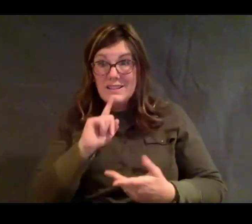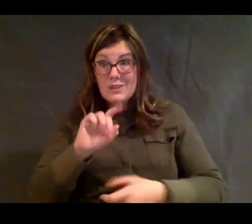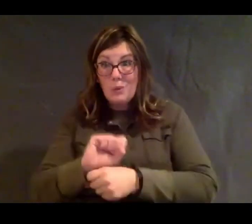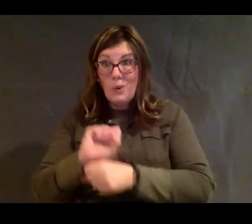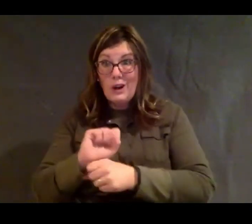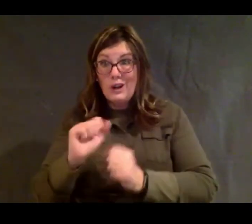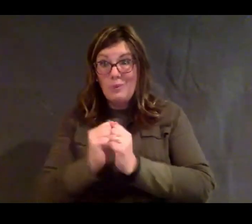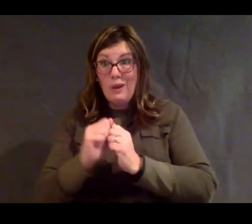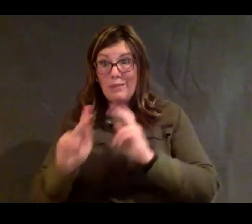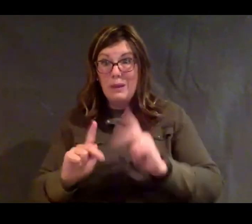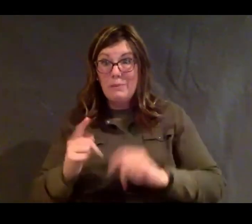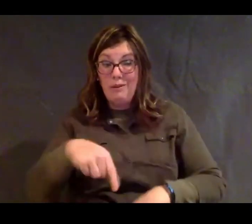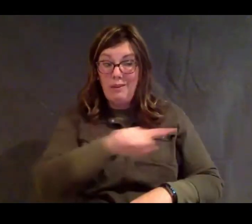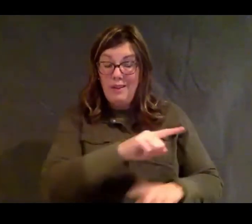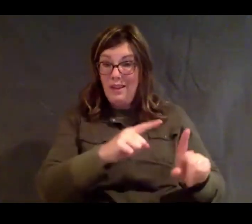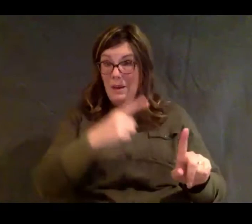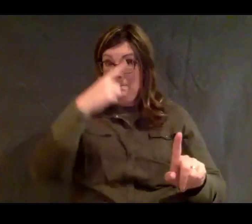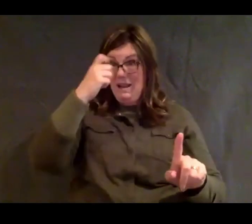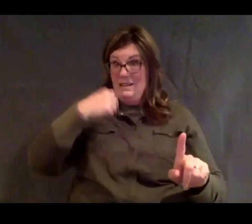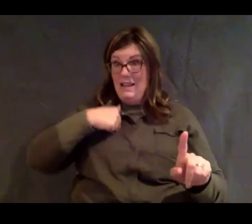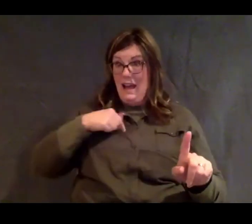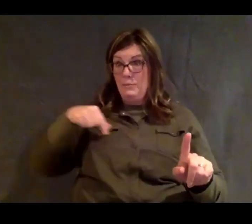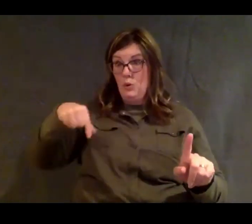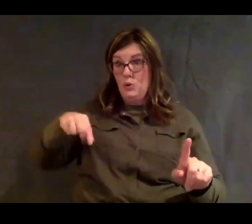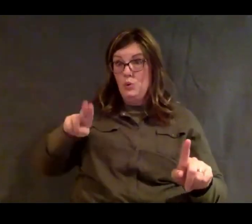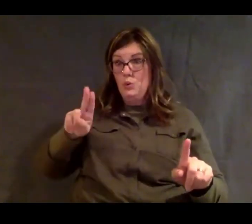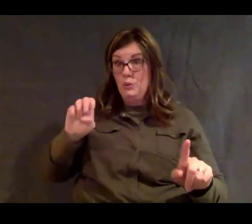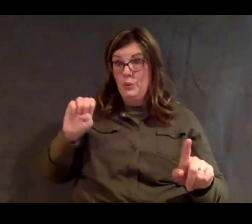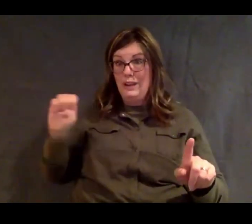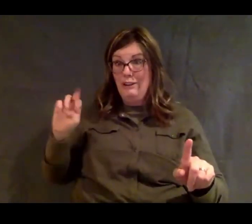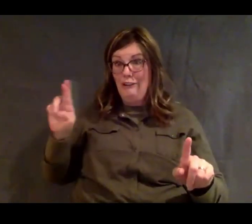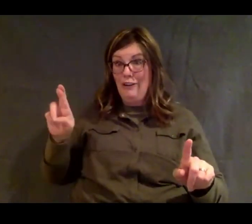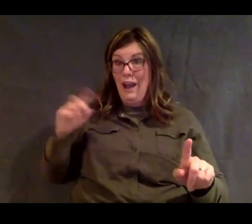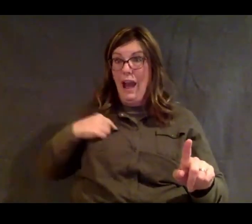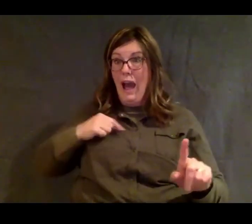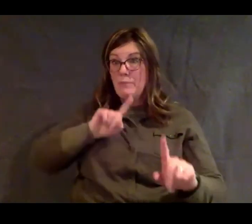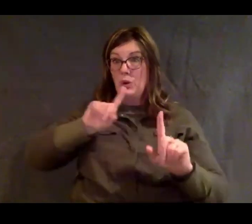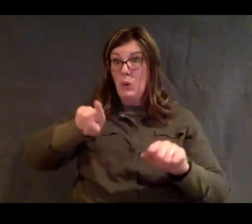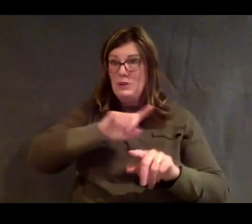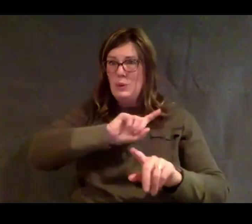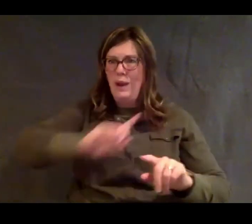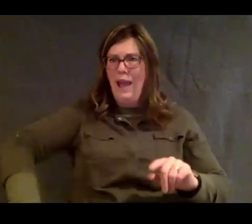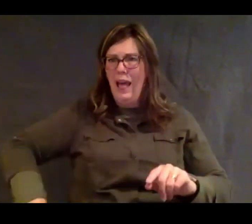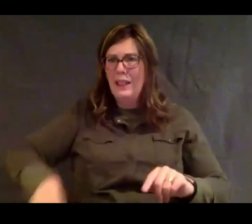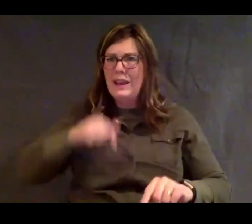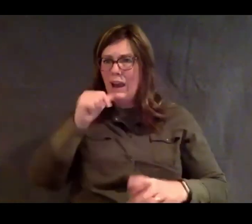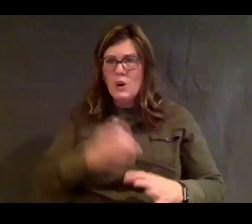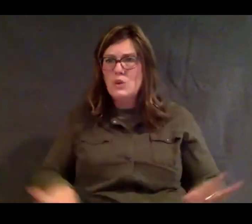i'm queer i'm gonna go to hell and i don't deserve to be able to speak that's real y'all know this